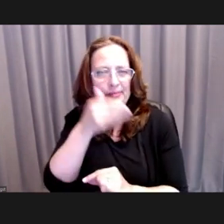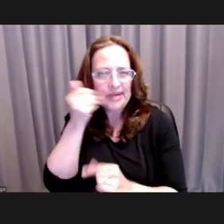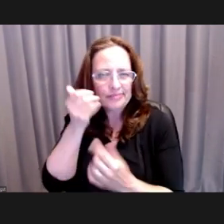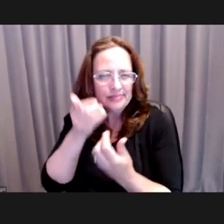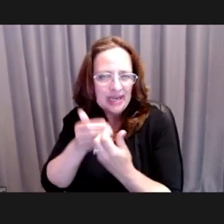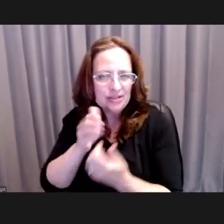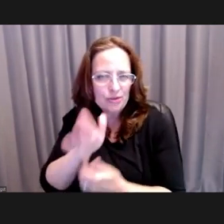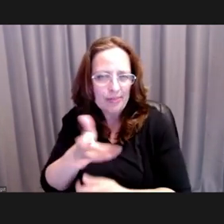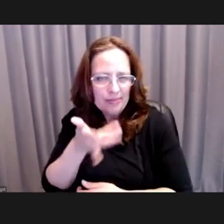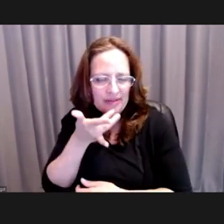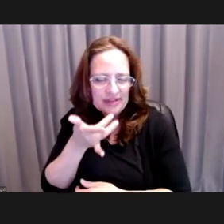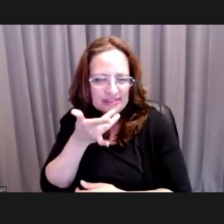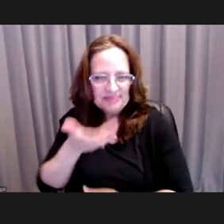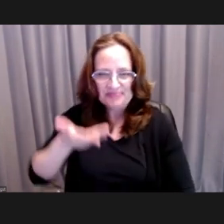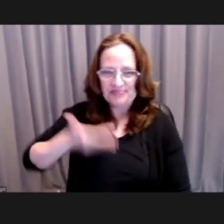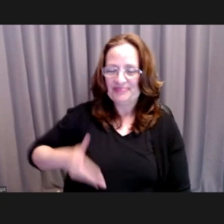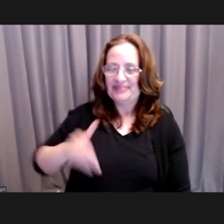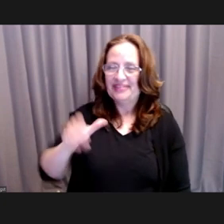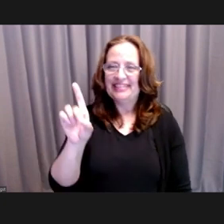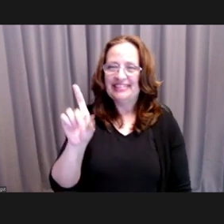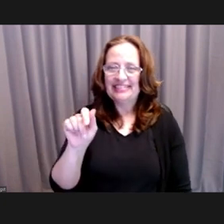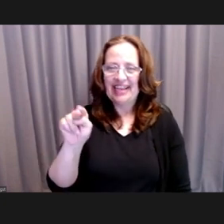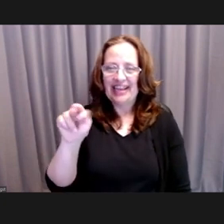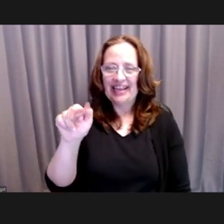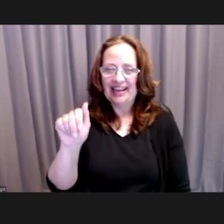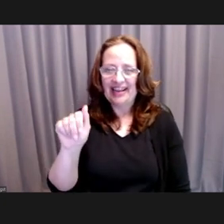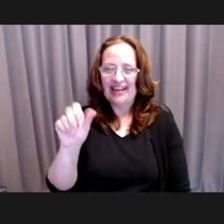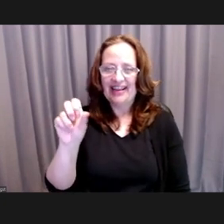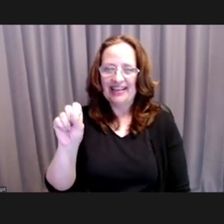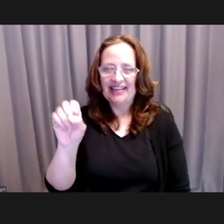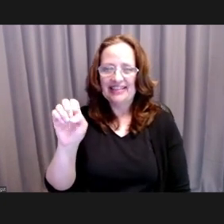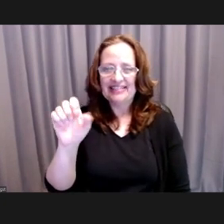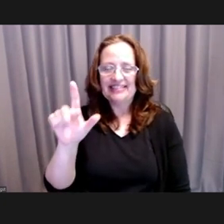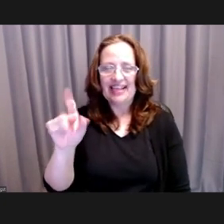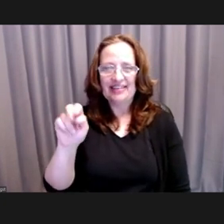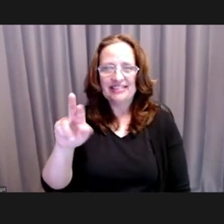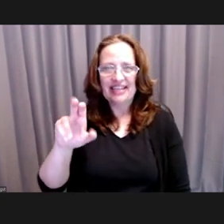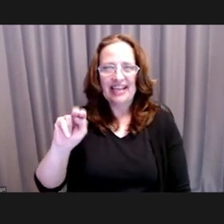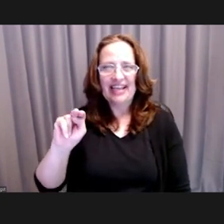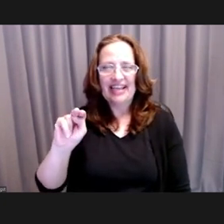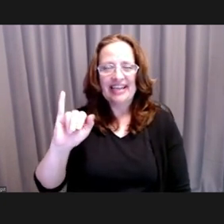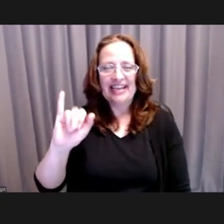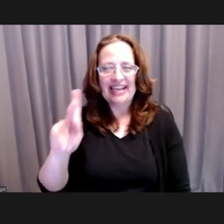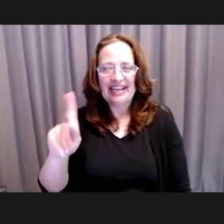My name is Dana Selznick. And I am the director of education and family programming at the